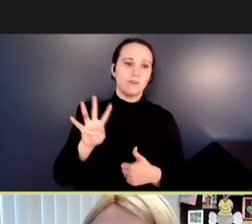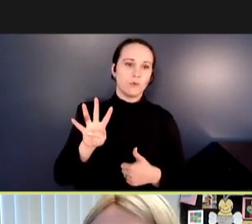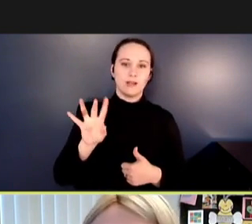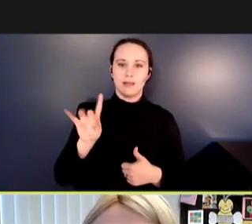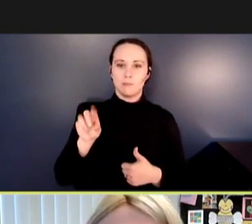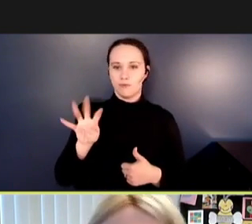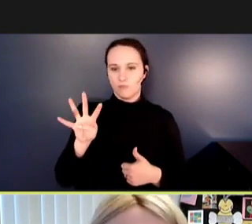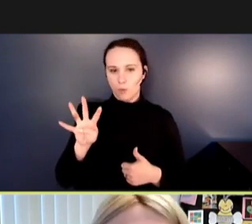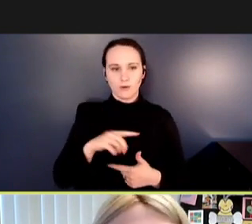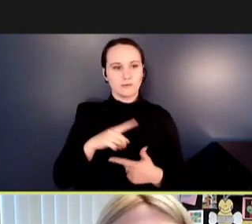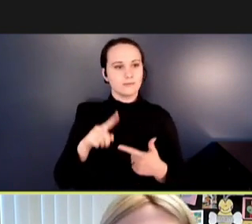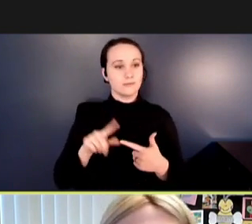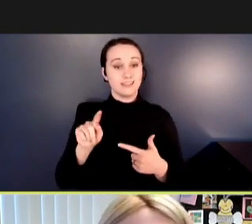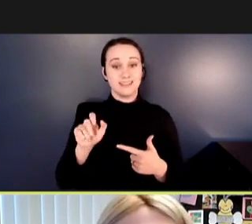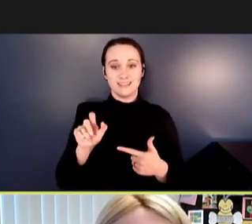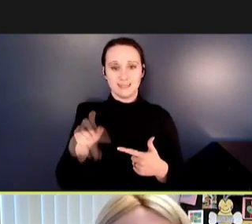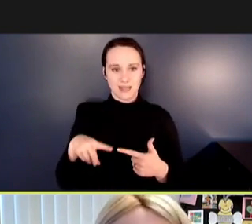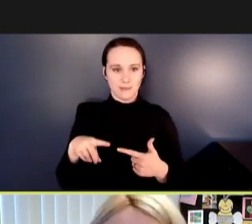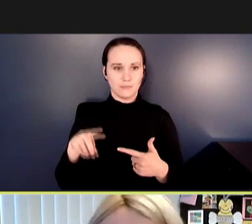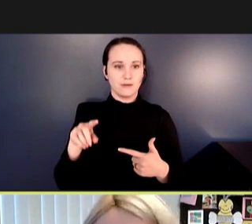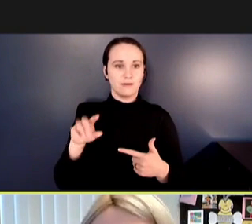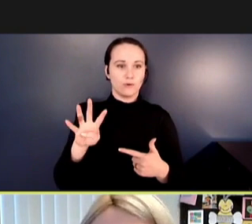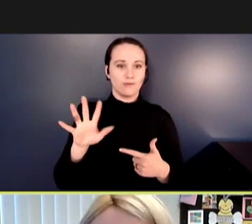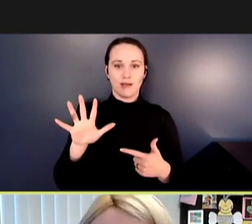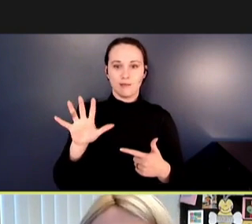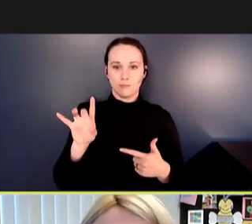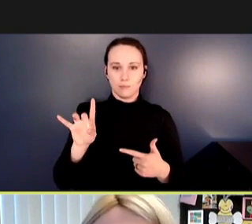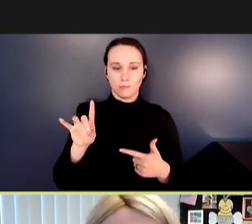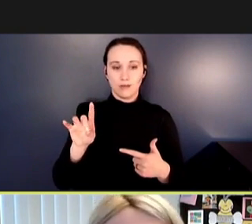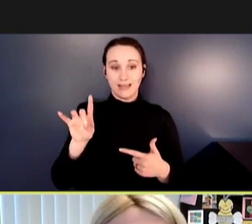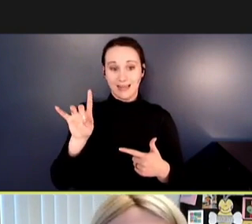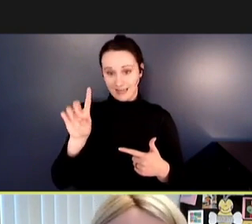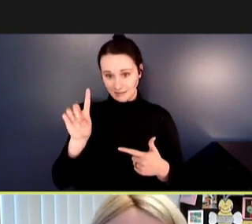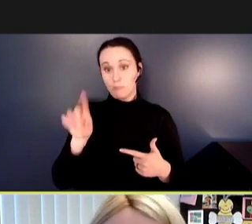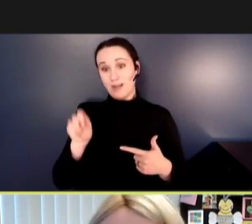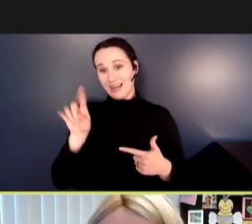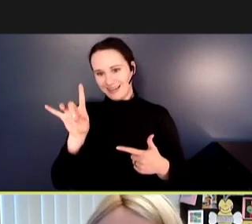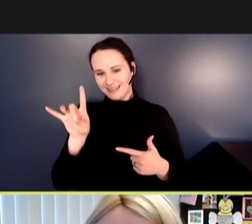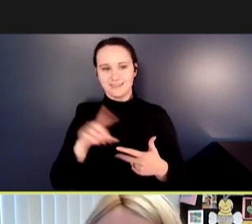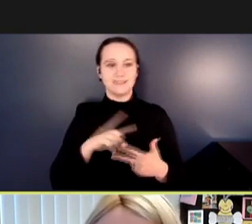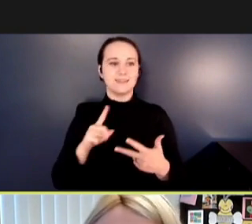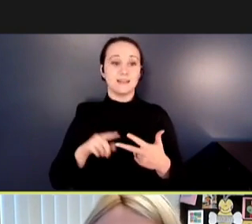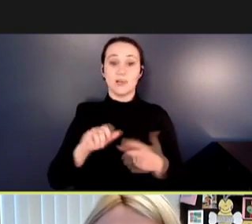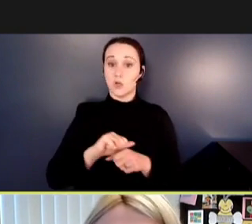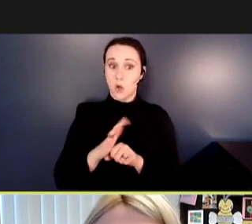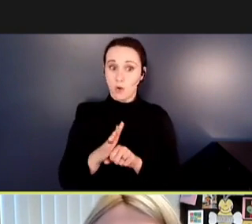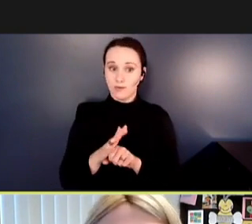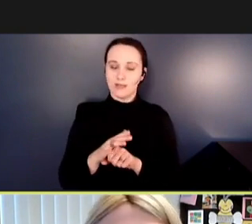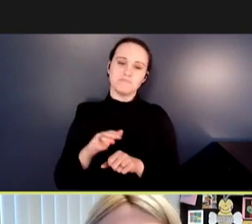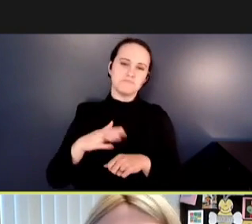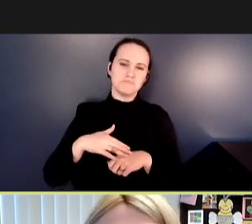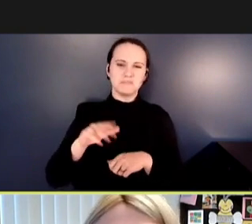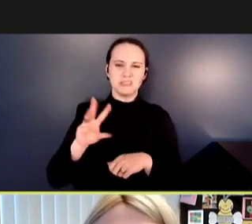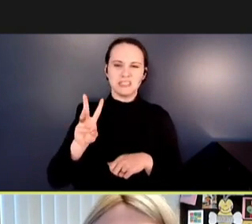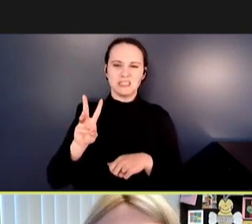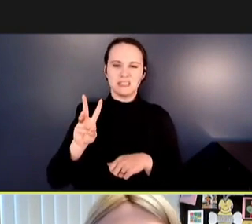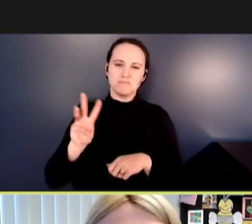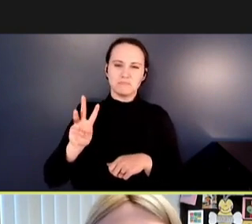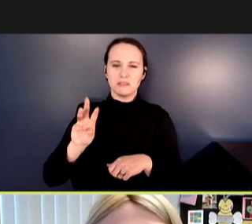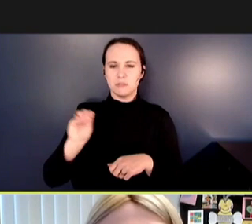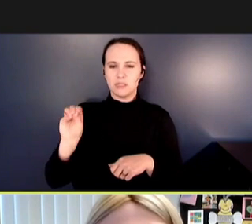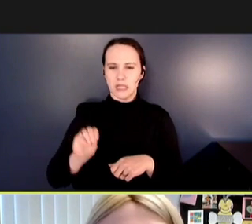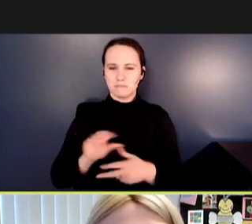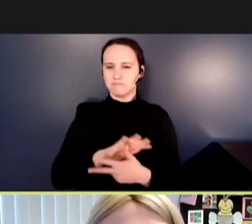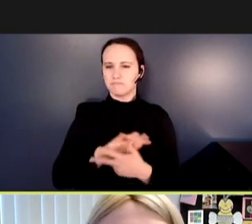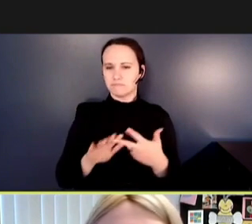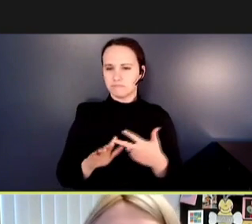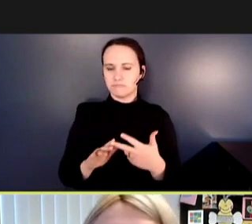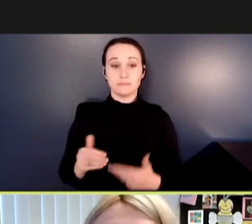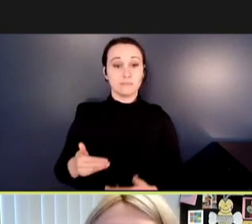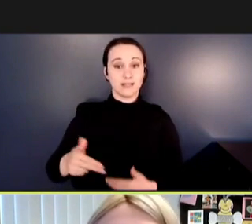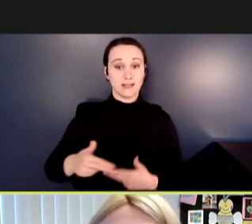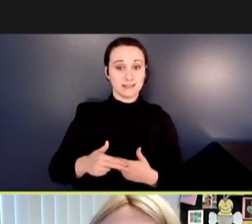45.8 percent, and COVID, at least one dose was noted to be 60.5 percent. Next slide.